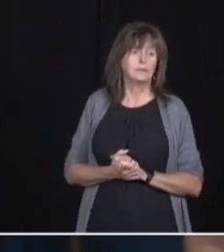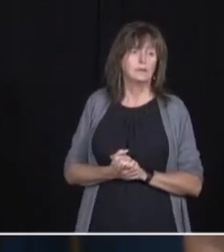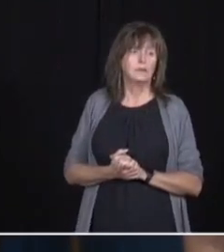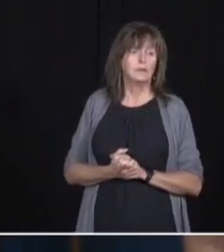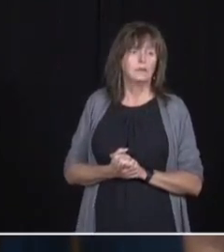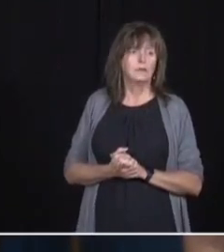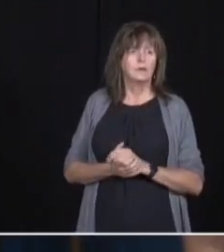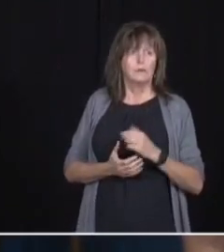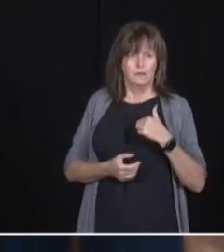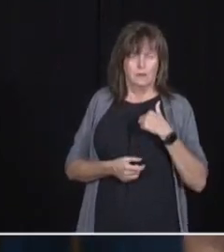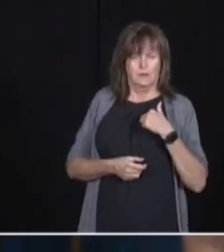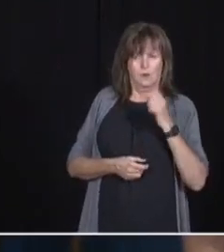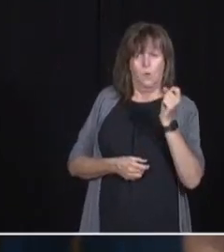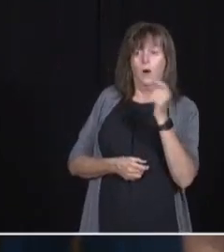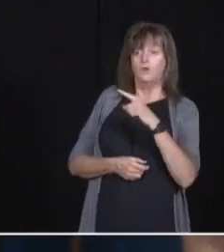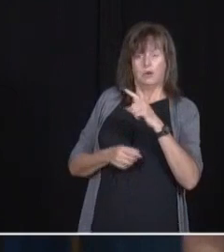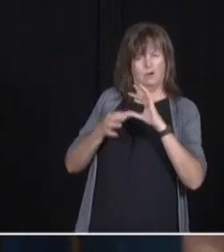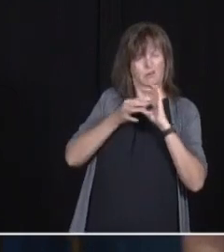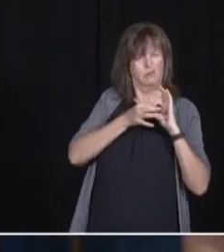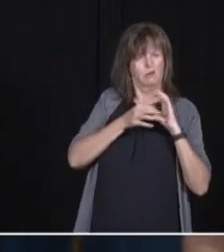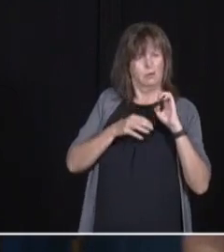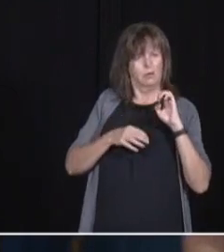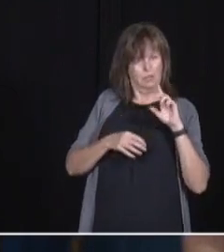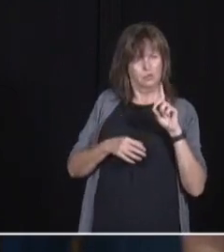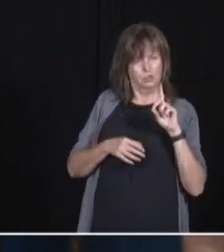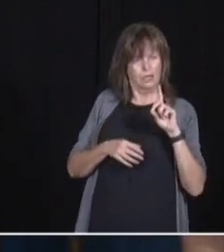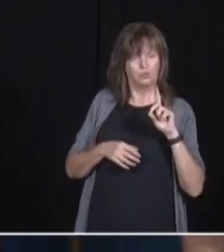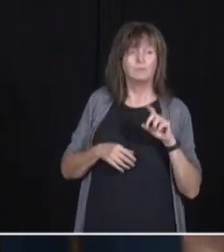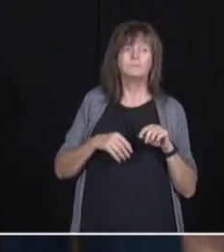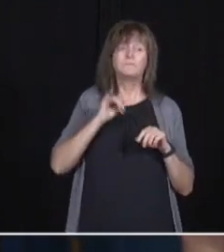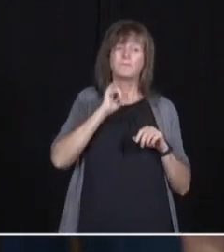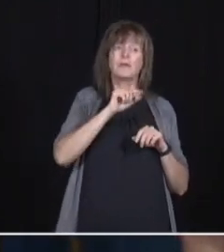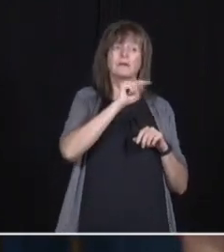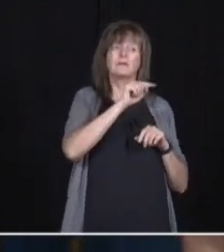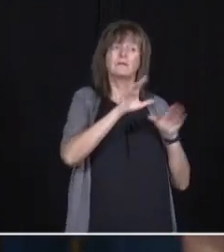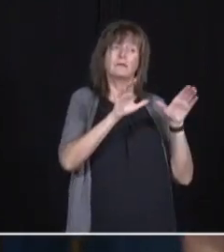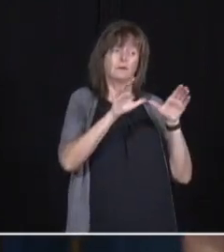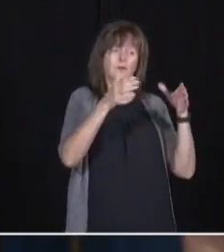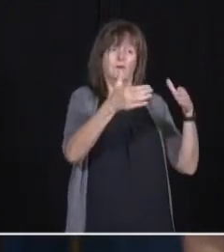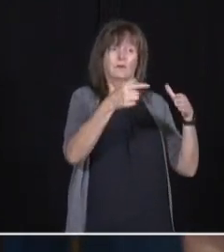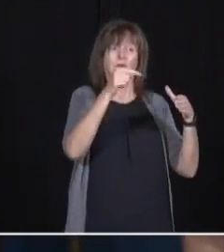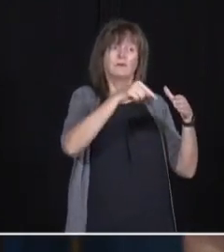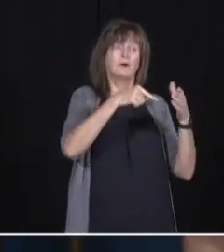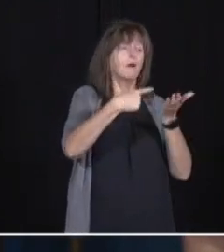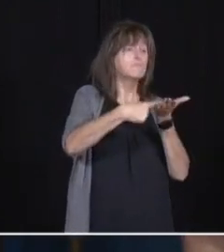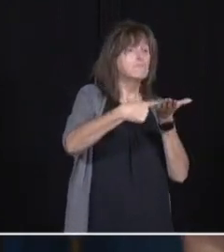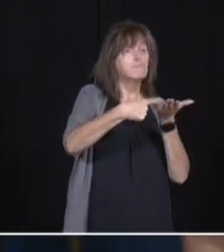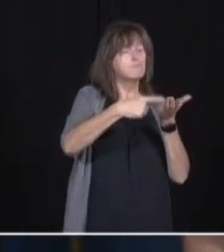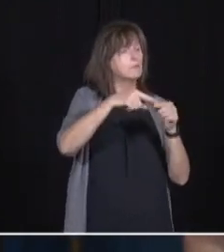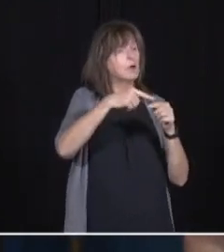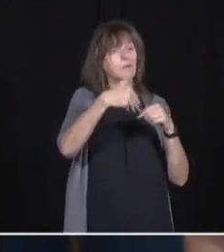are back in the classroom. And that they are in a safe environment. Next question. Next question comes from radio Canada.